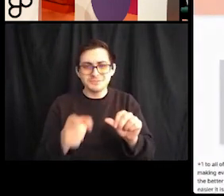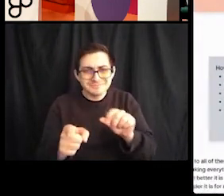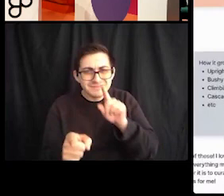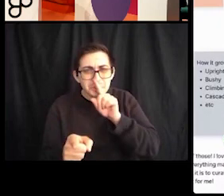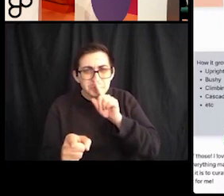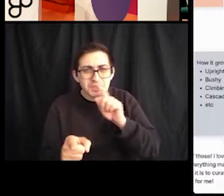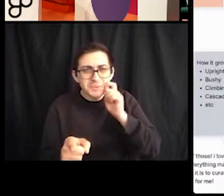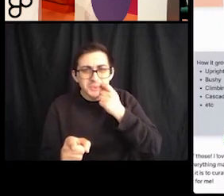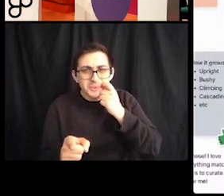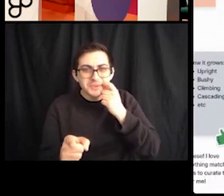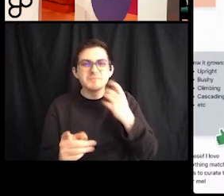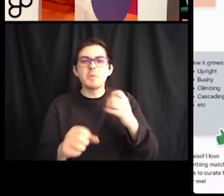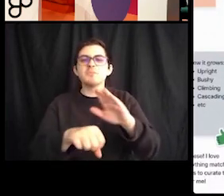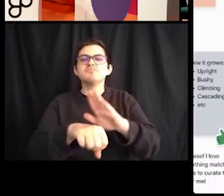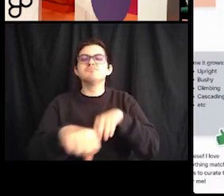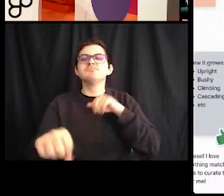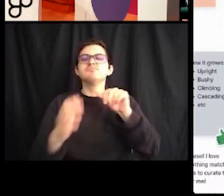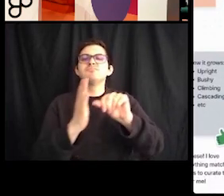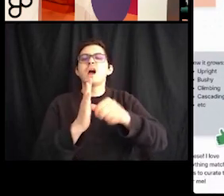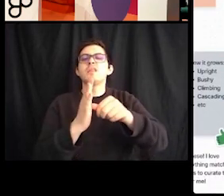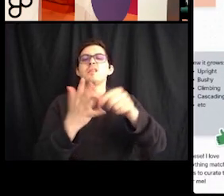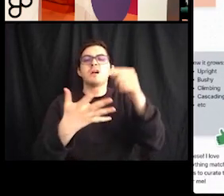some of these. I can bring up the marker toll by pressing